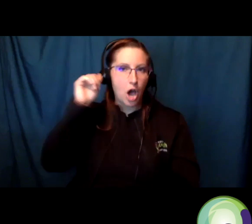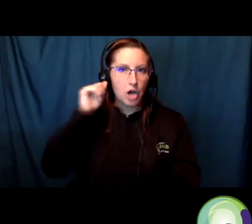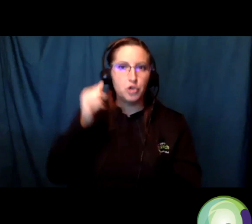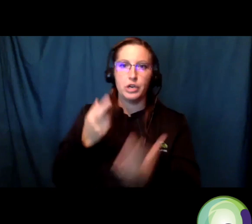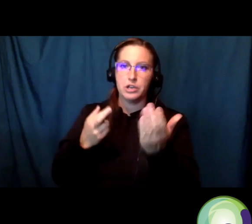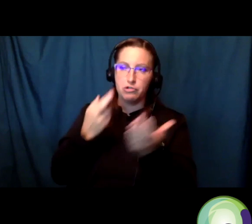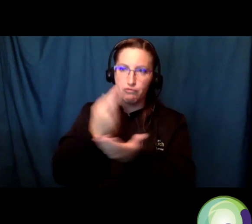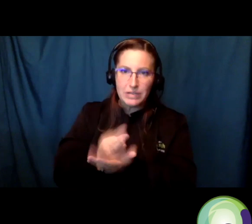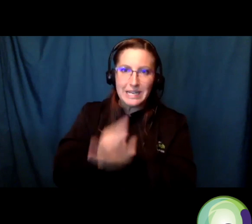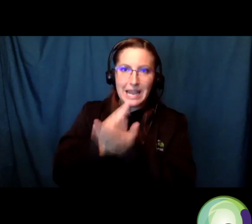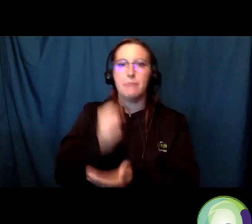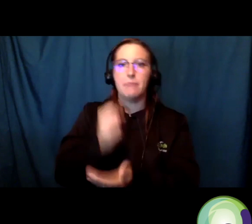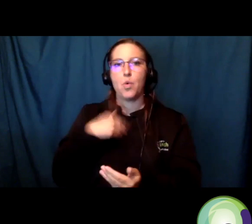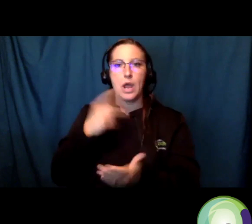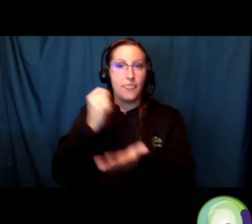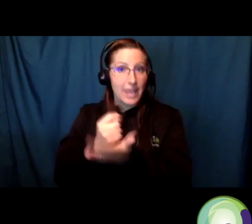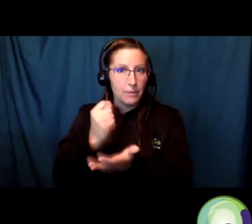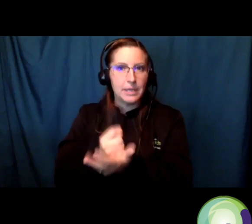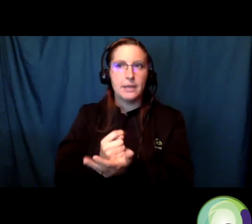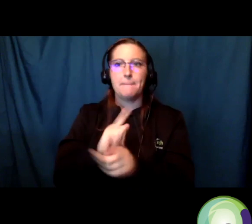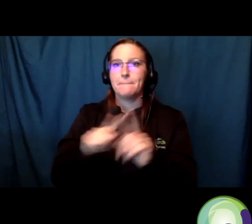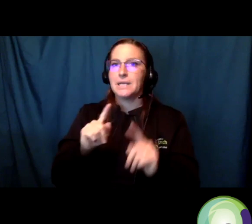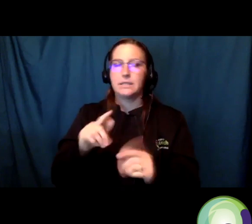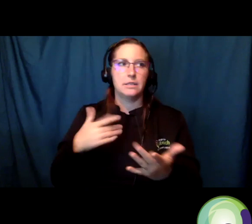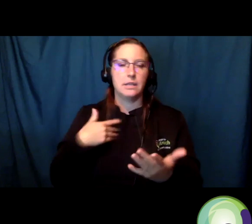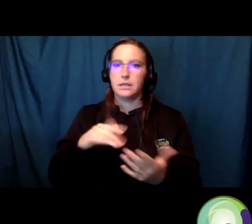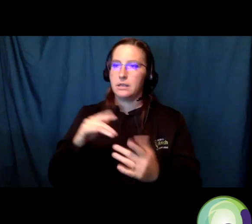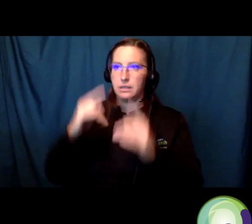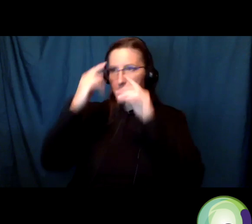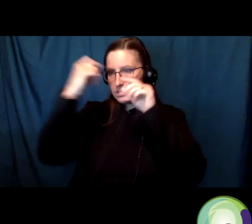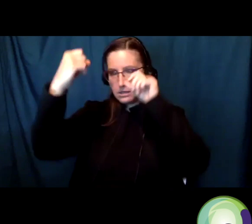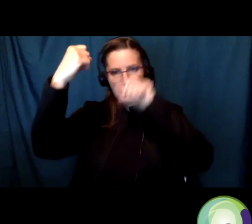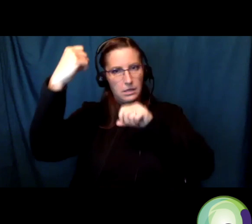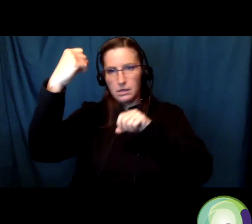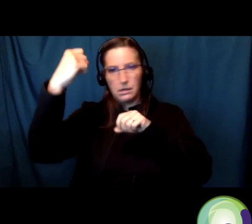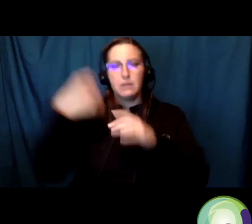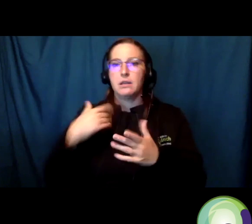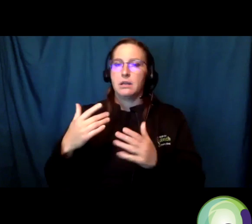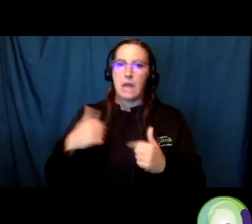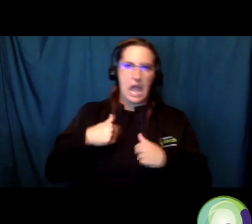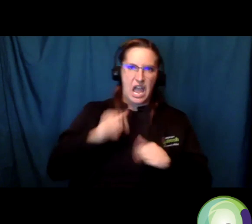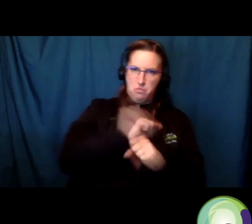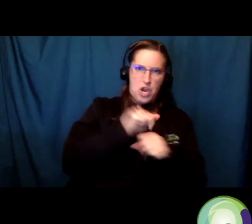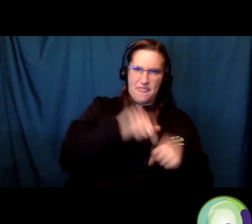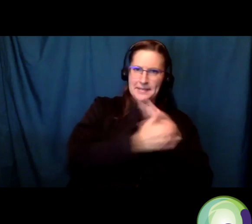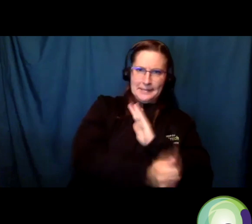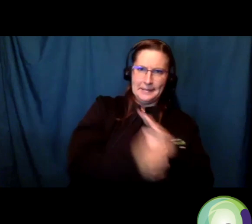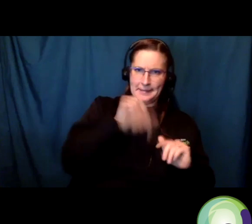therapy for example and they're not on the same page? And so somebody's working on one skill in one area and somebody else is